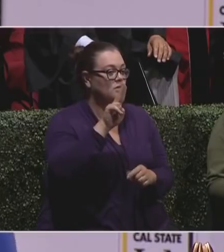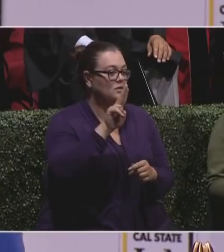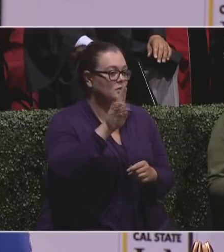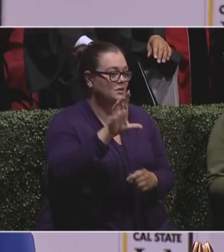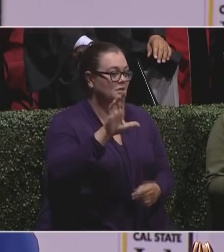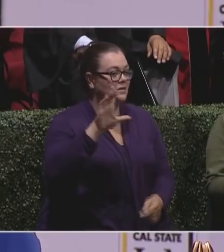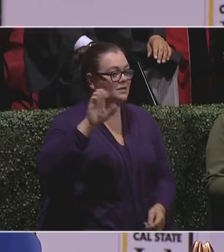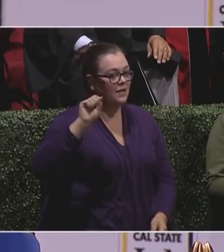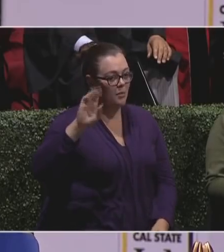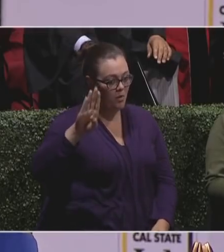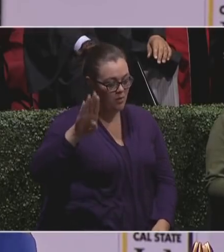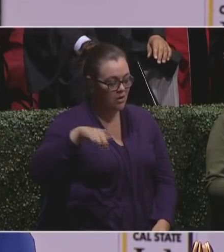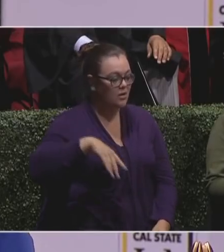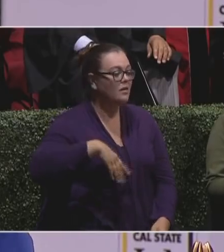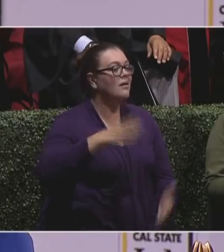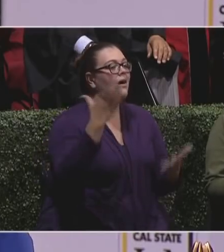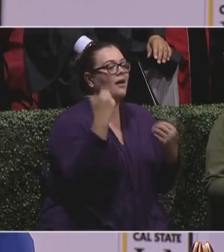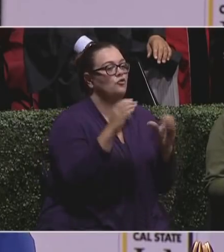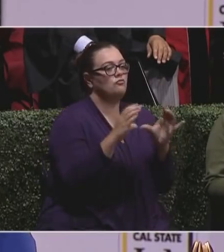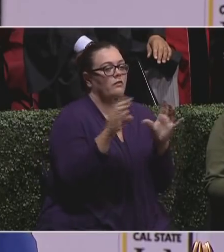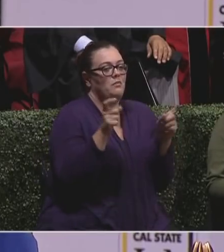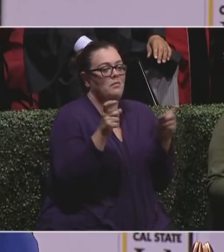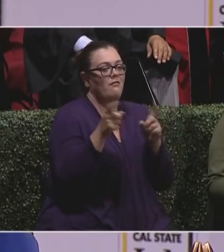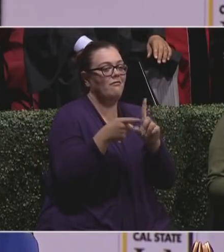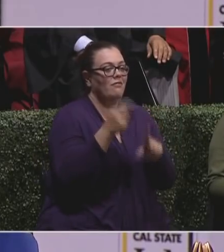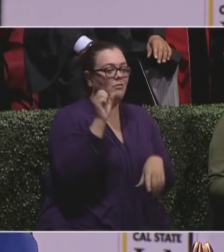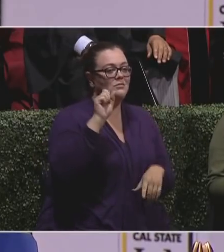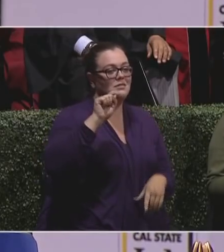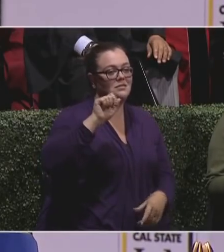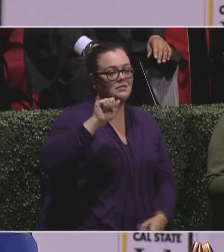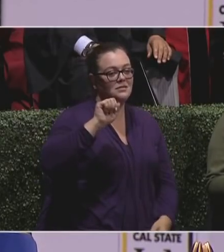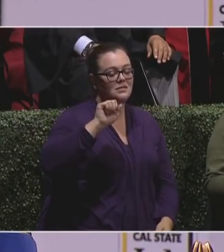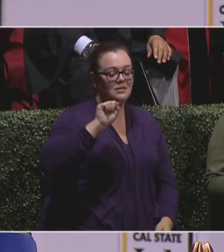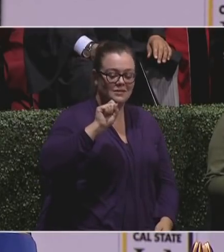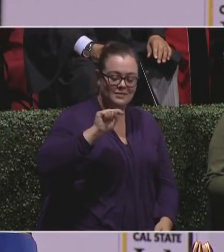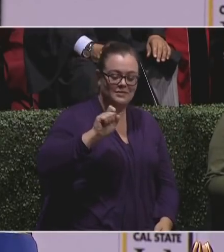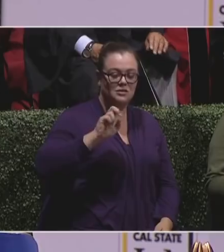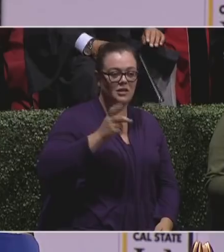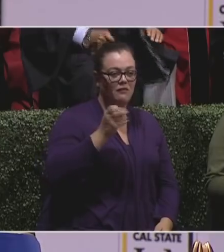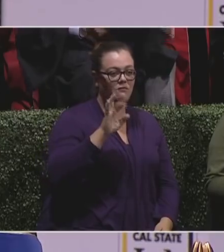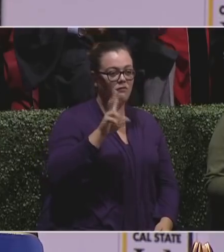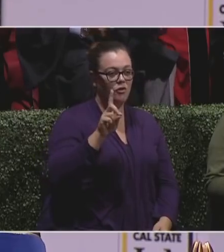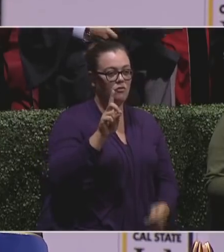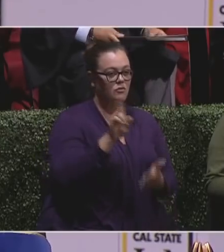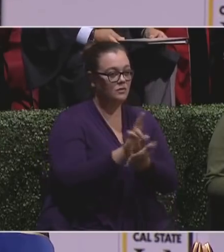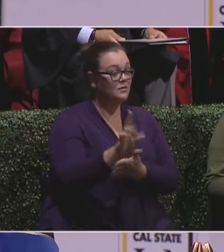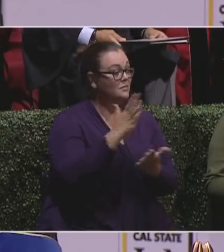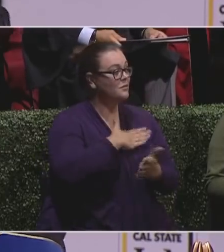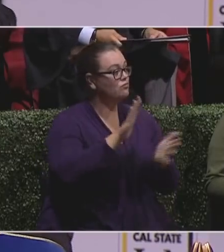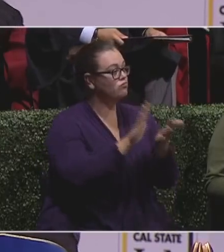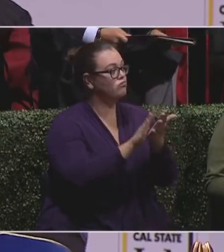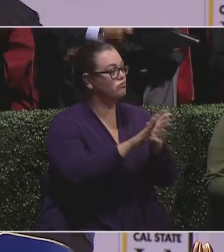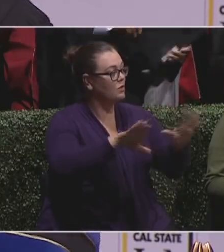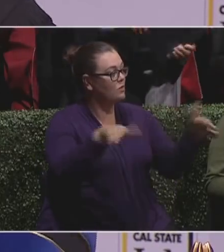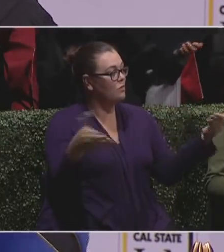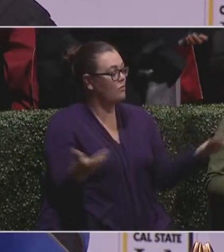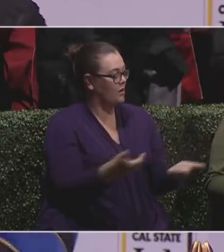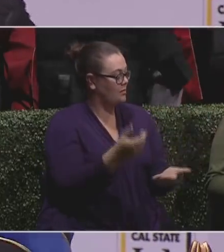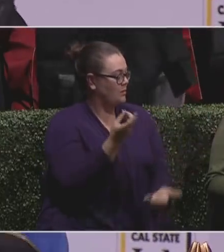DE LA ROCHA HOLDS A JURIS DOCTOR FROM BOALT HALL SCHOOL OF LAW AT THE UNIVERSITY OF CALIFORNIA, BERKELEY, A BACHELOR OF ARTS IN POLITICAL SCIENCE FROM THE UNIVERSITY OF CALIFORNIA, SANTA